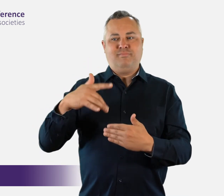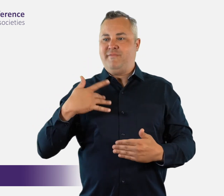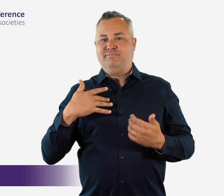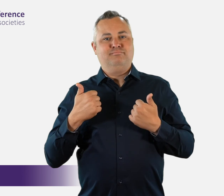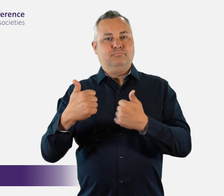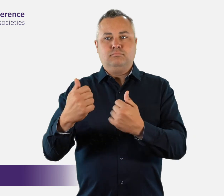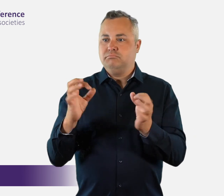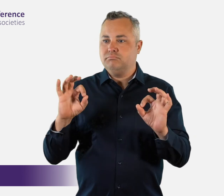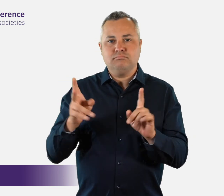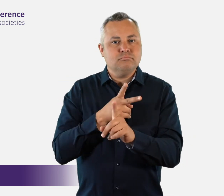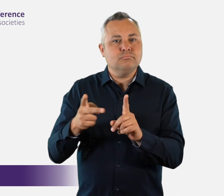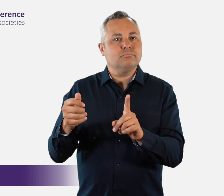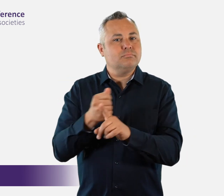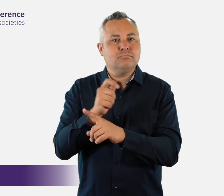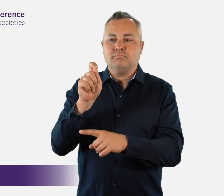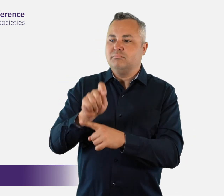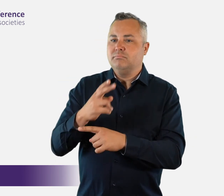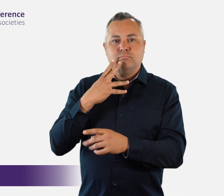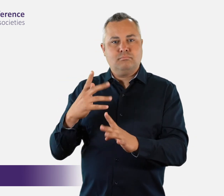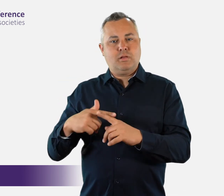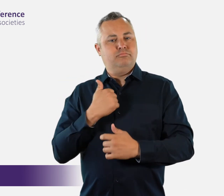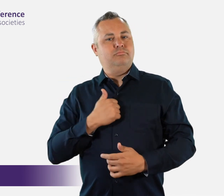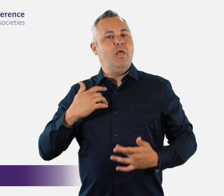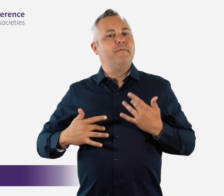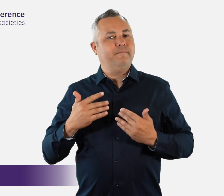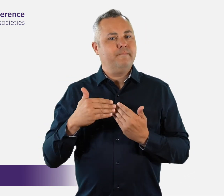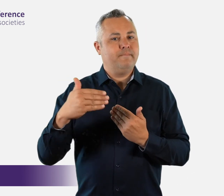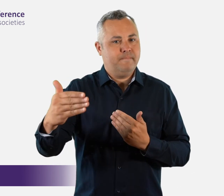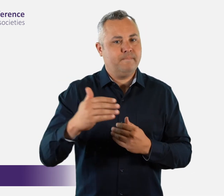and their right to live free from violence, abuse, neglect and exploitation.